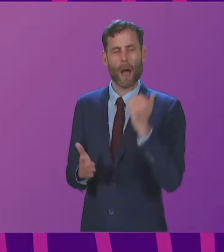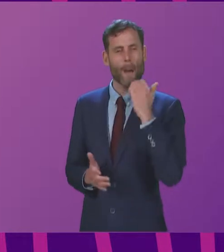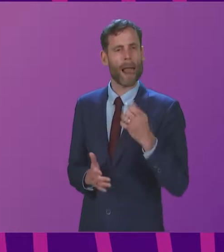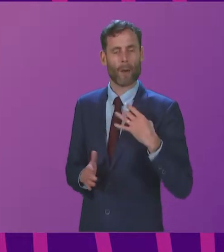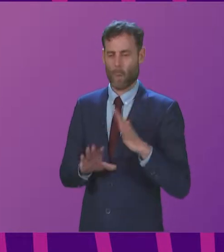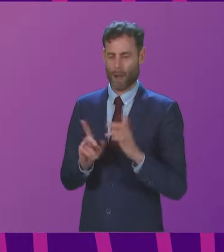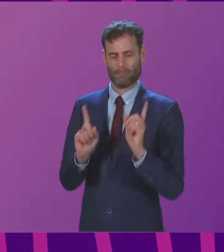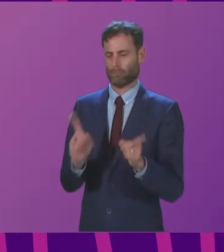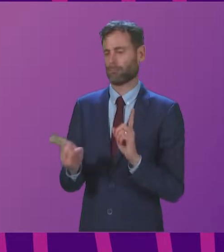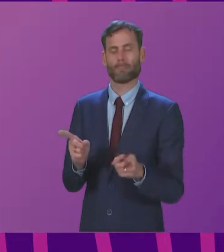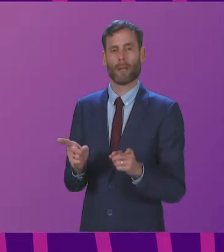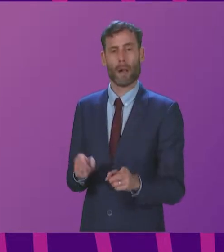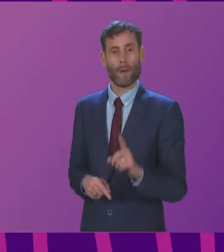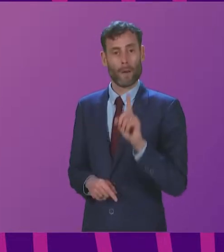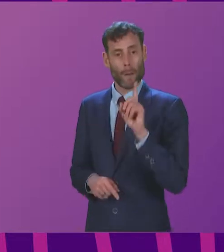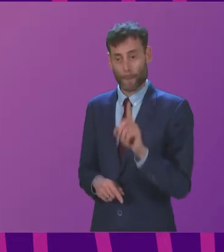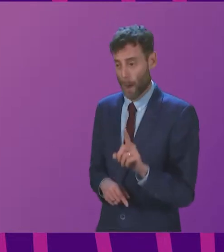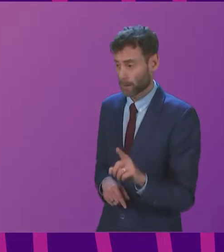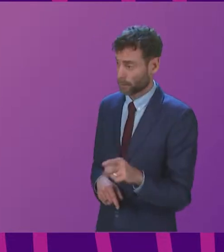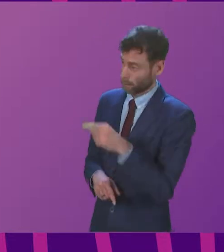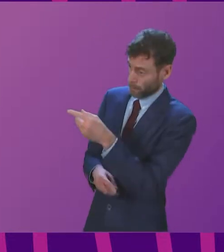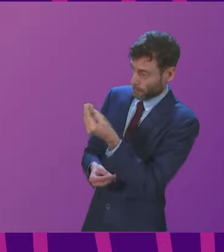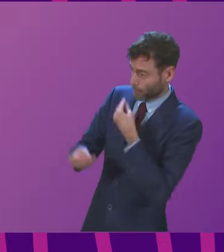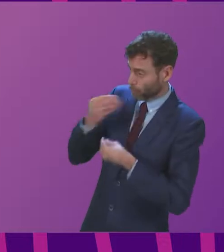listened to and based our decisions on the oversimplified,